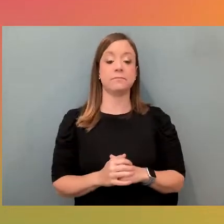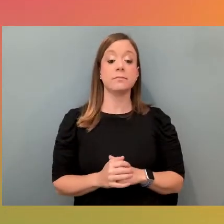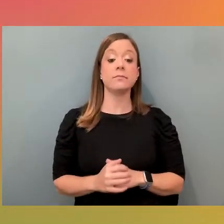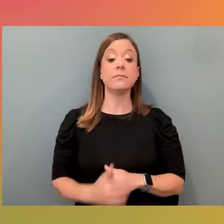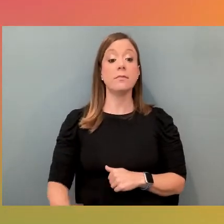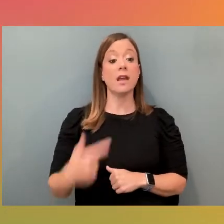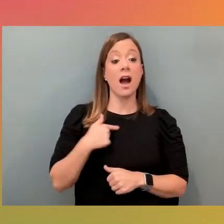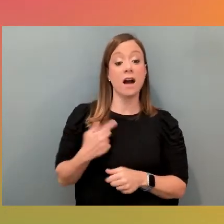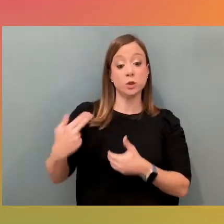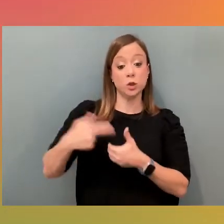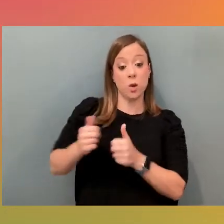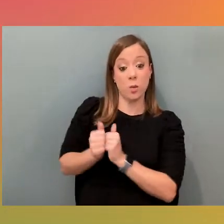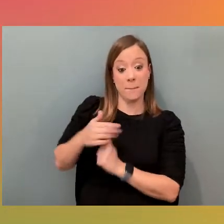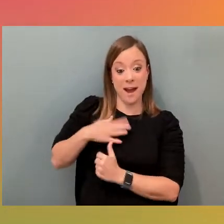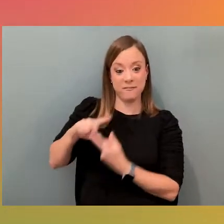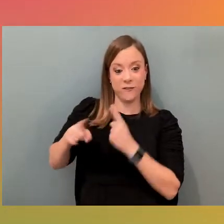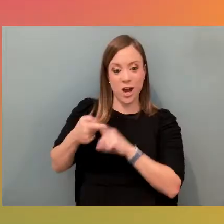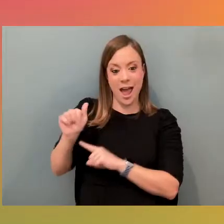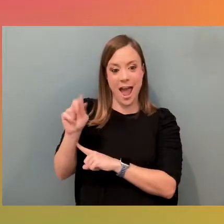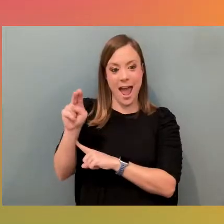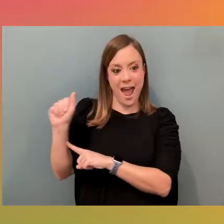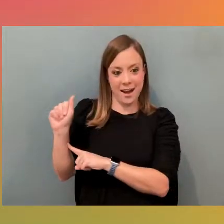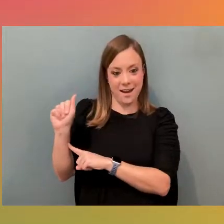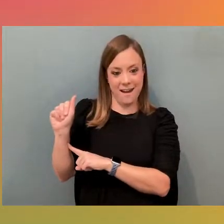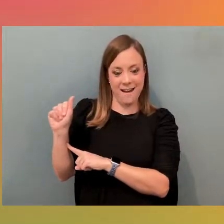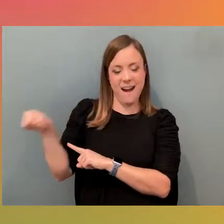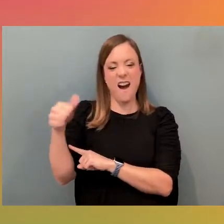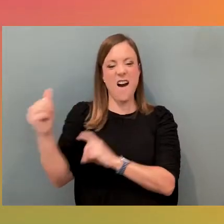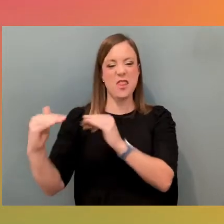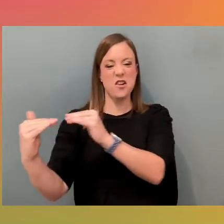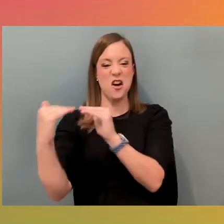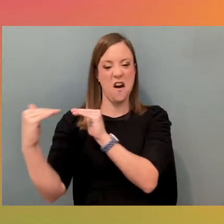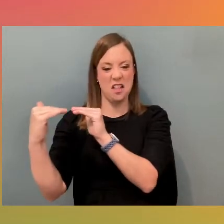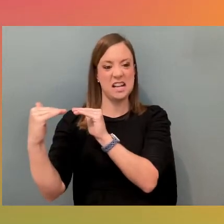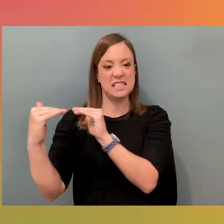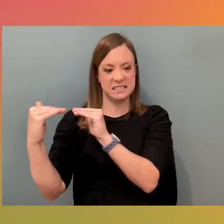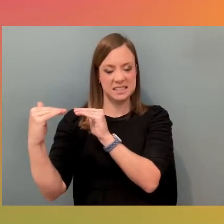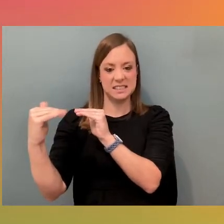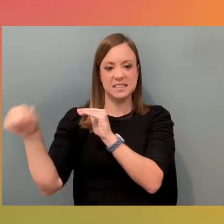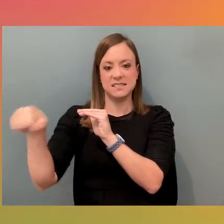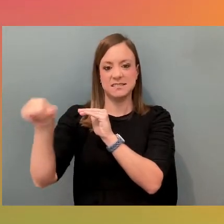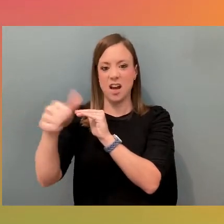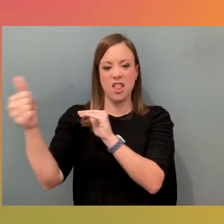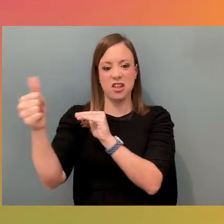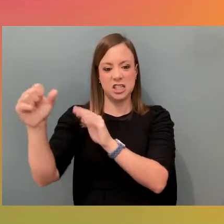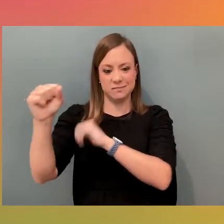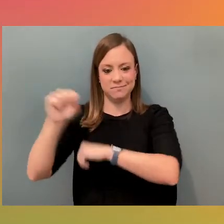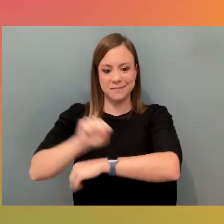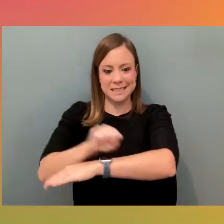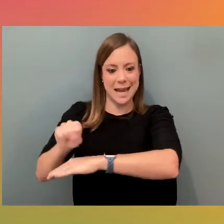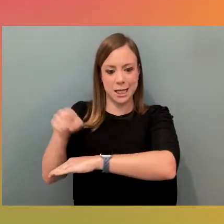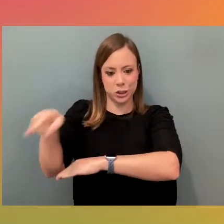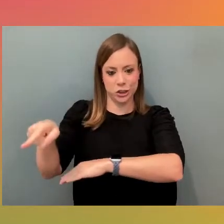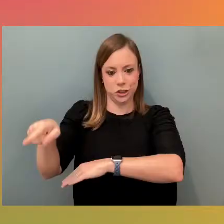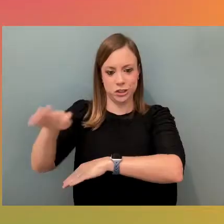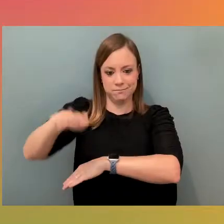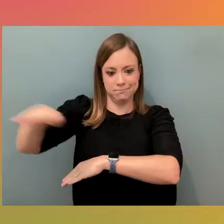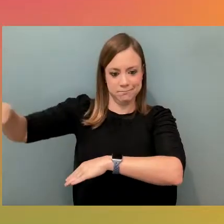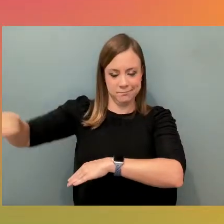WE CAN TAKE A SEAT. I AM HERE WITH MY FRIEND ANNA, AND I HAVE SOME WONDERFUL